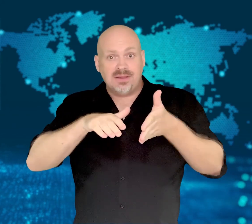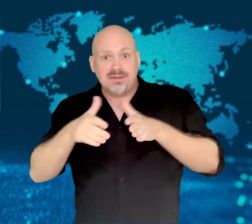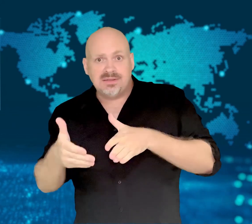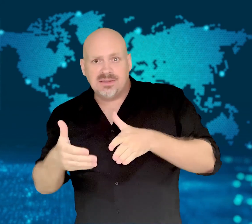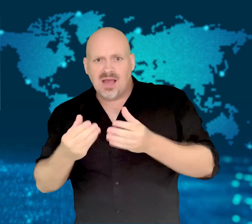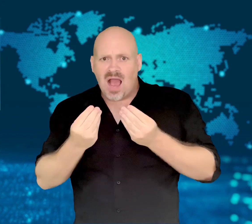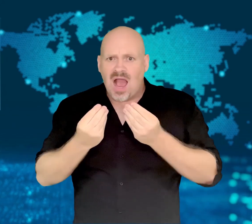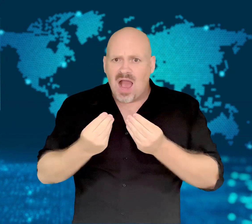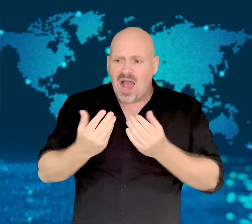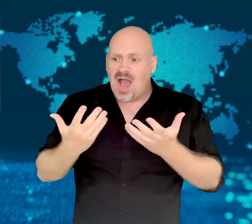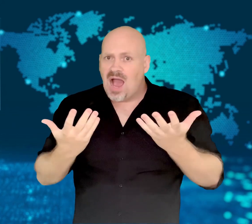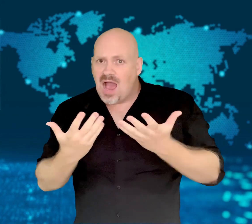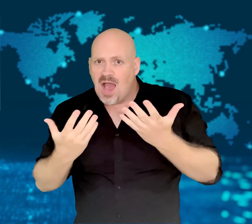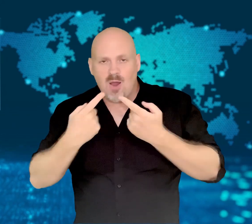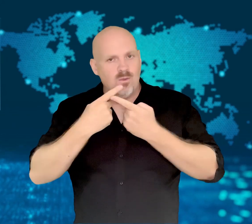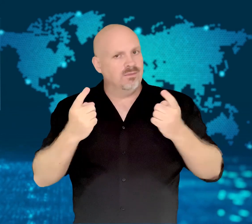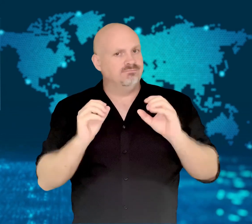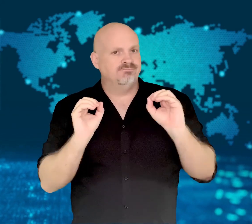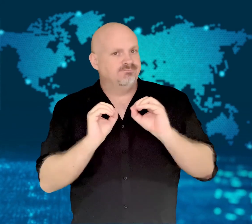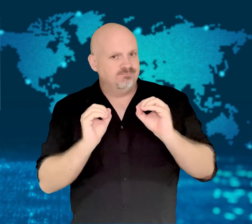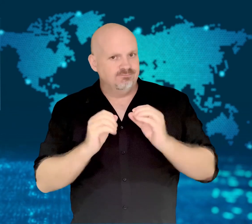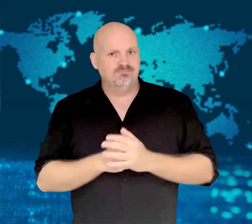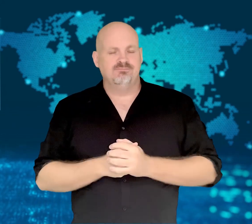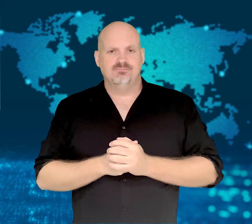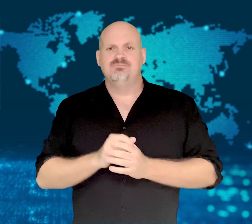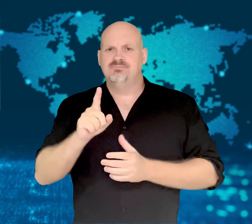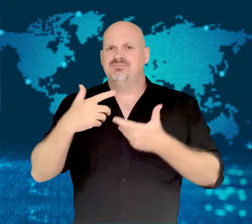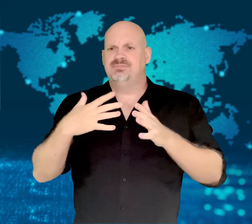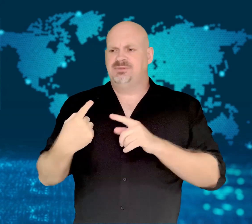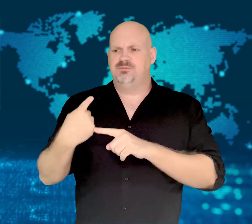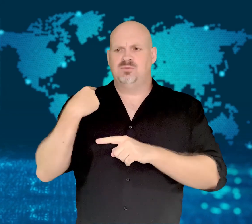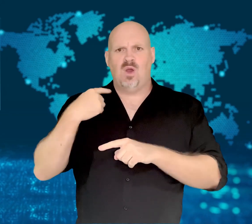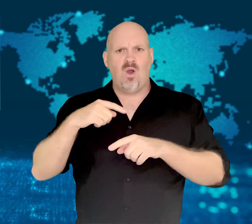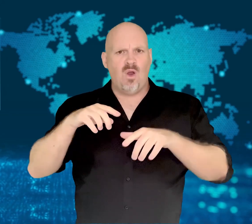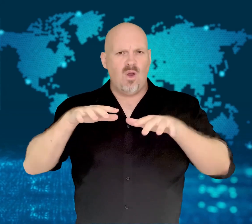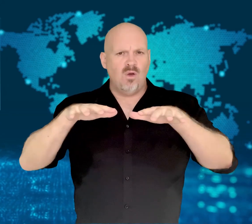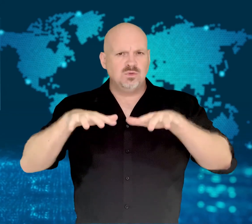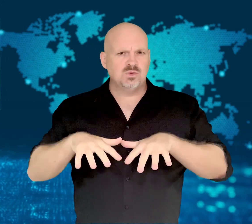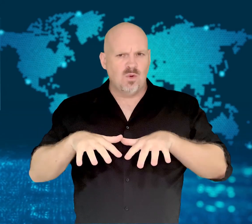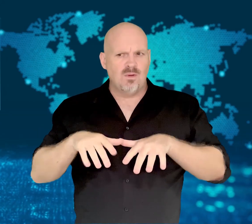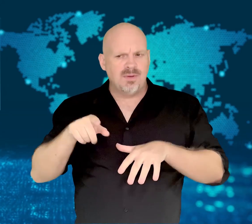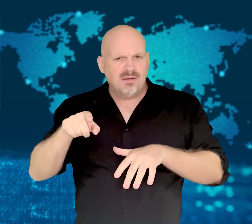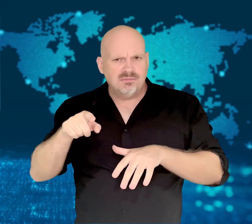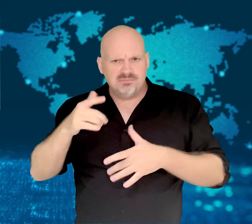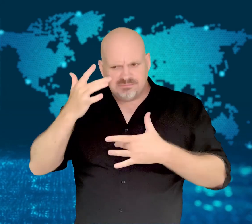the Queen's health since she was hospitalized in October.